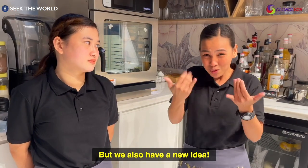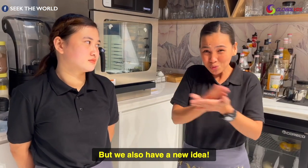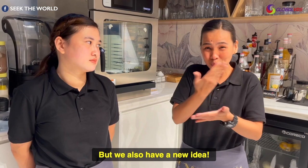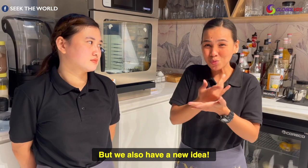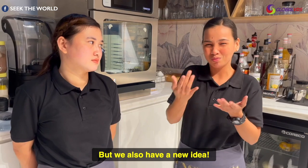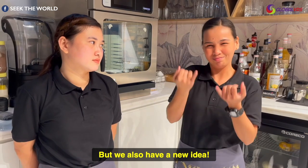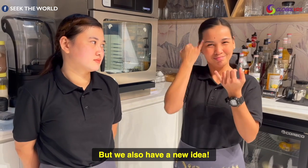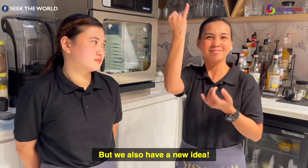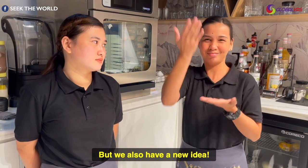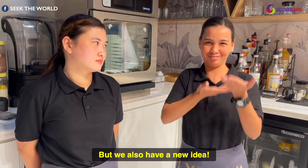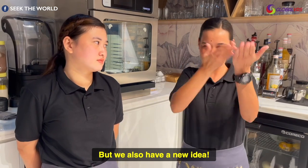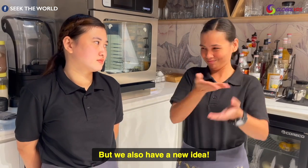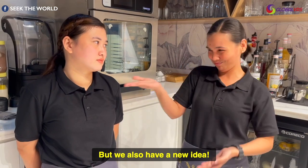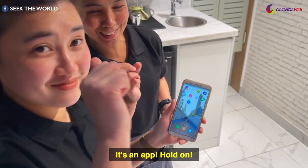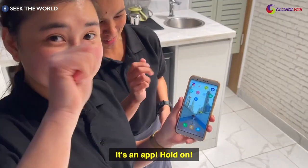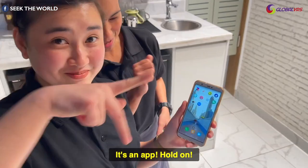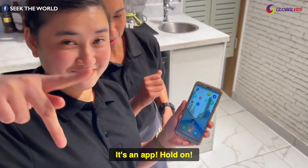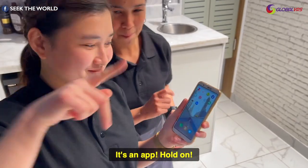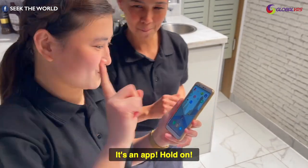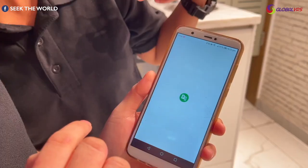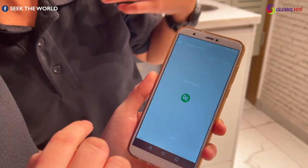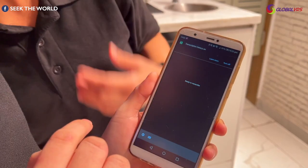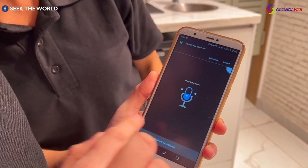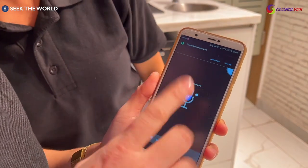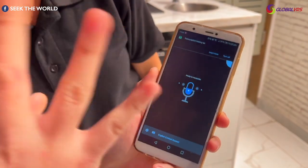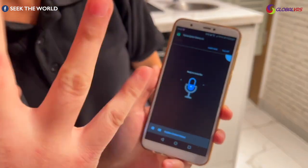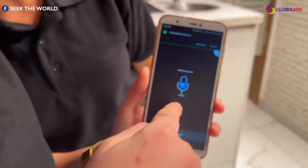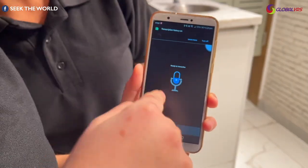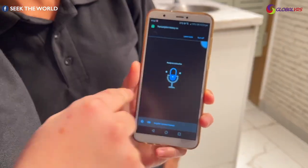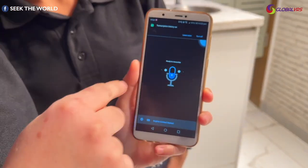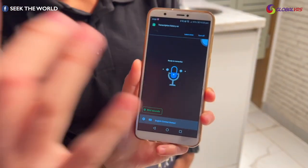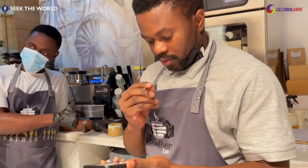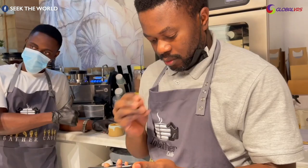See how we communicate? The app makes it easy to understand.